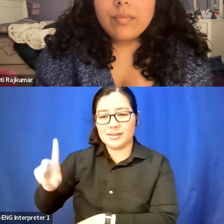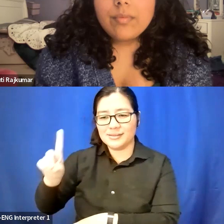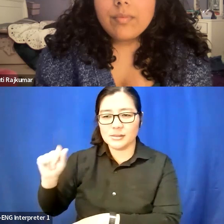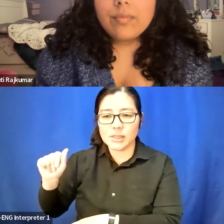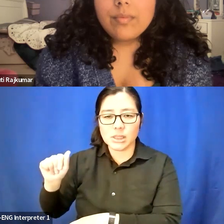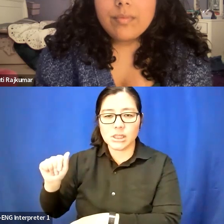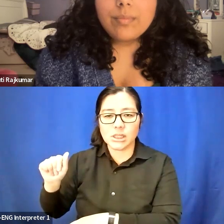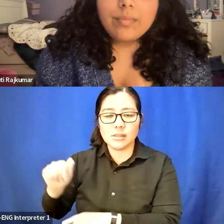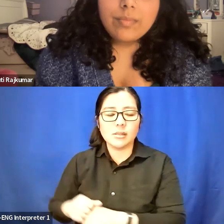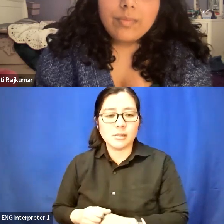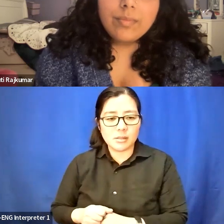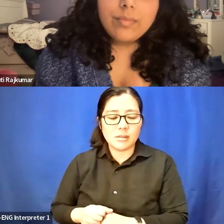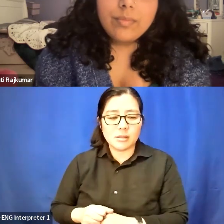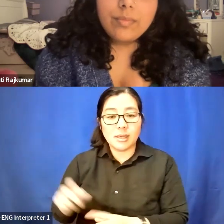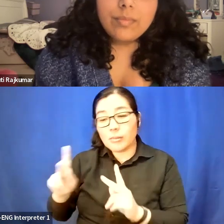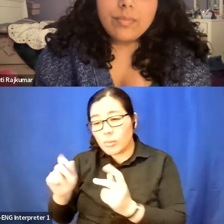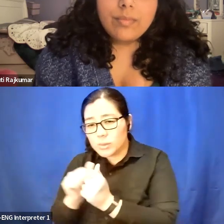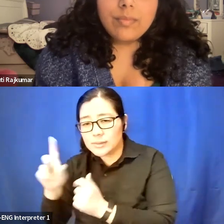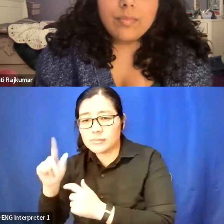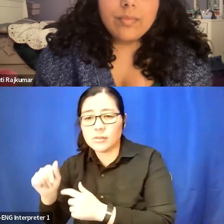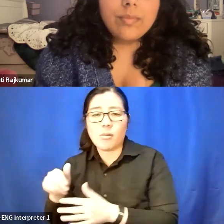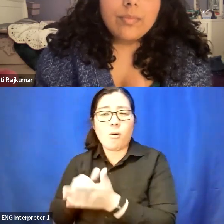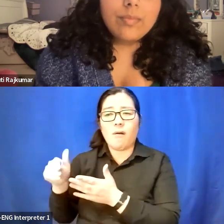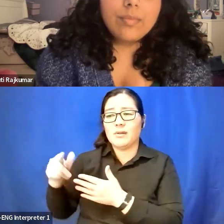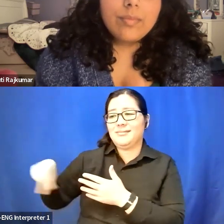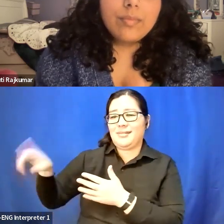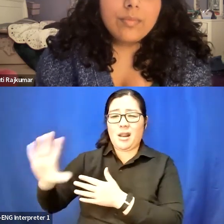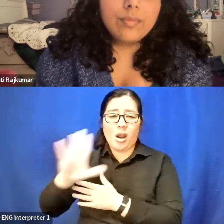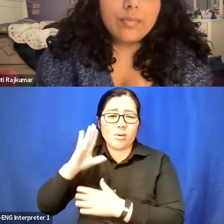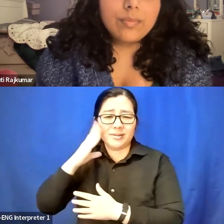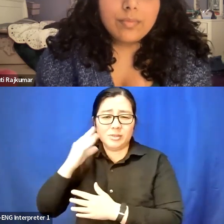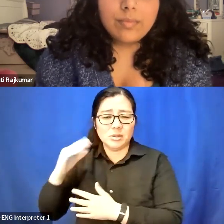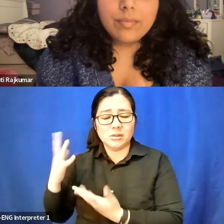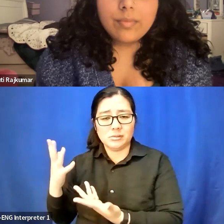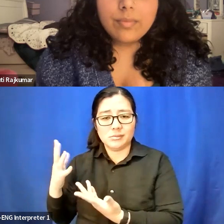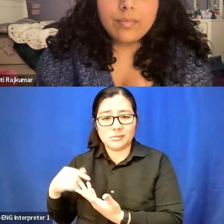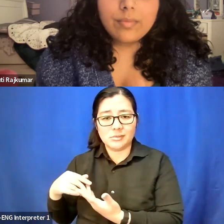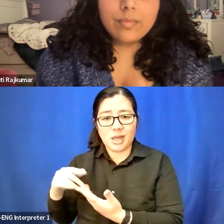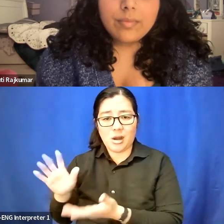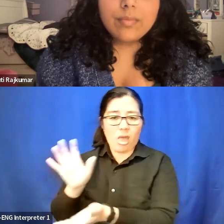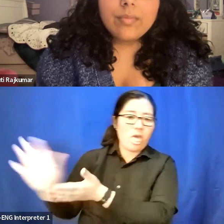with disabilities, you know, oftentimes are just like shunned and stuck in their homes.